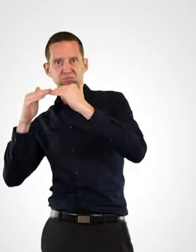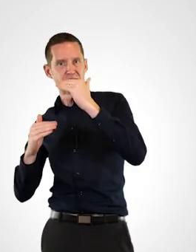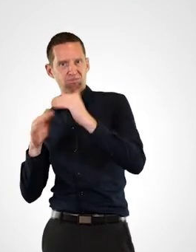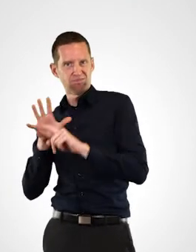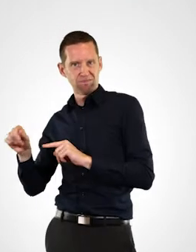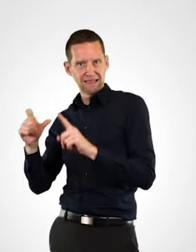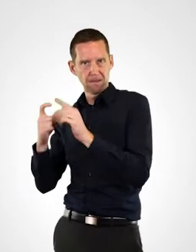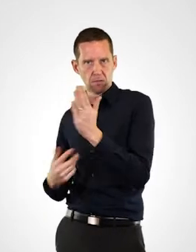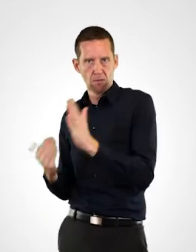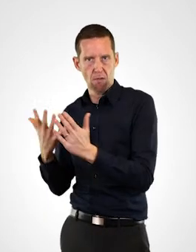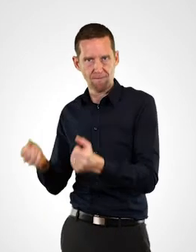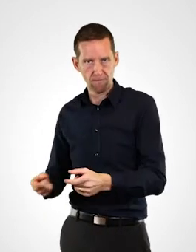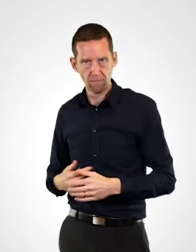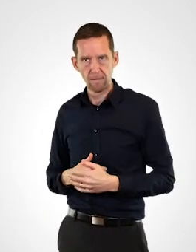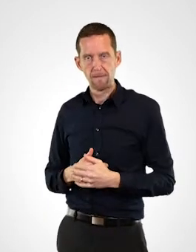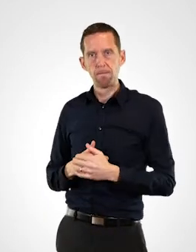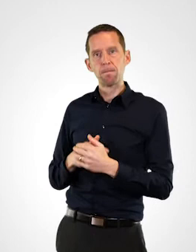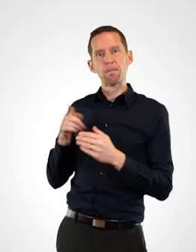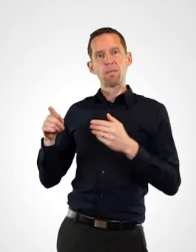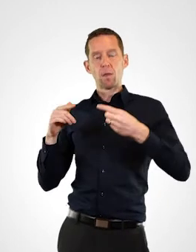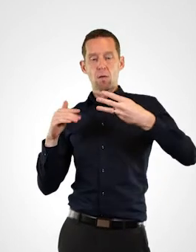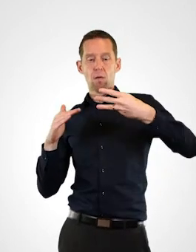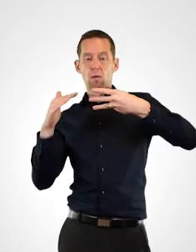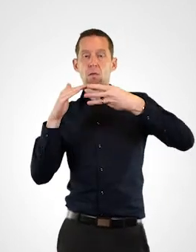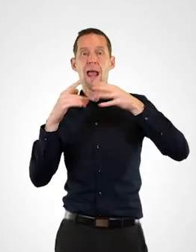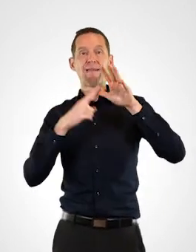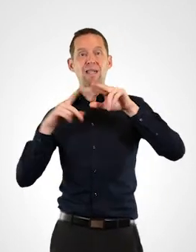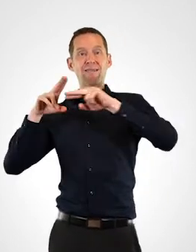Adaptations of the advanced-form level may be needed in the CASP